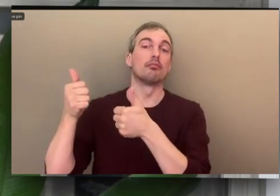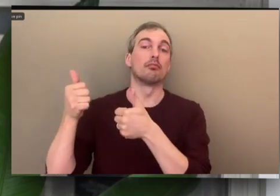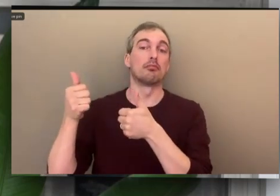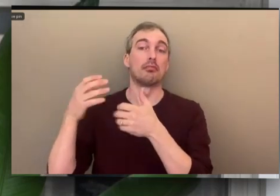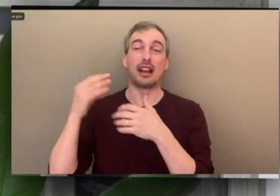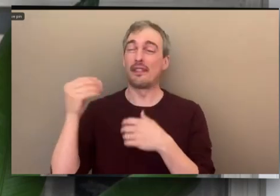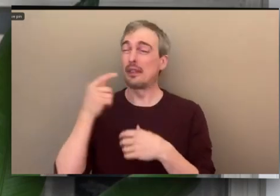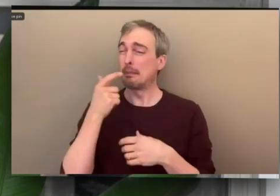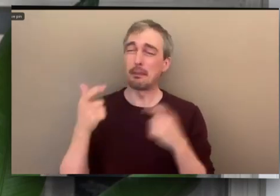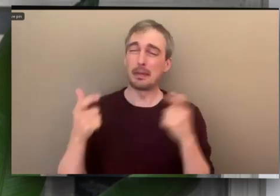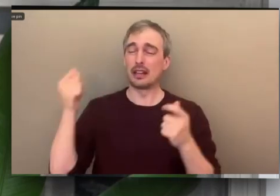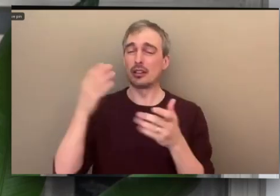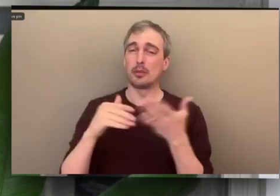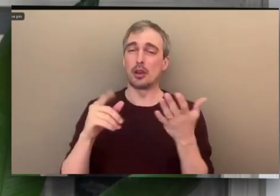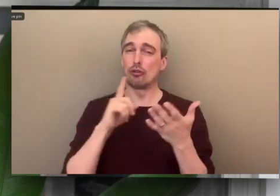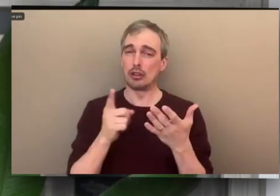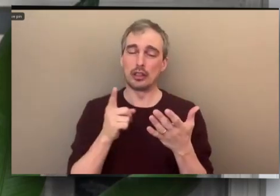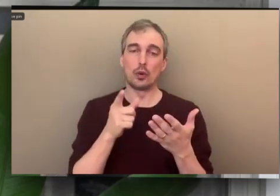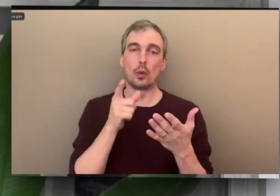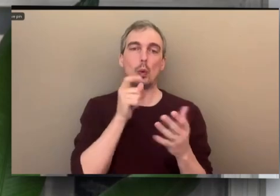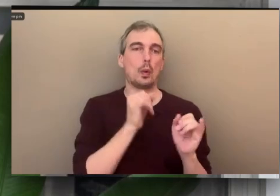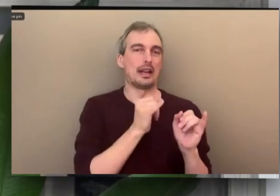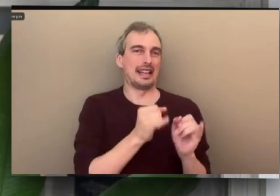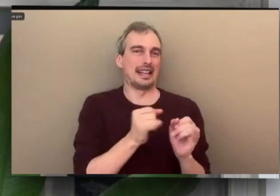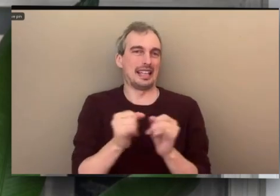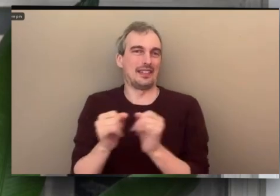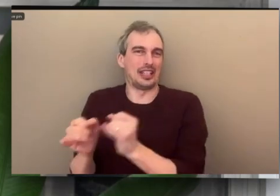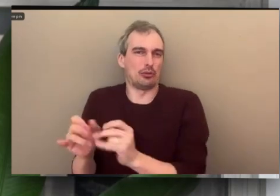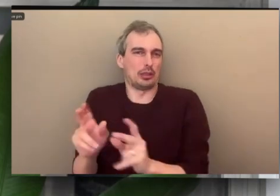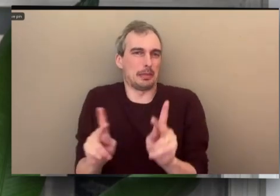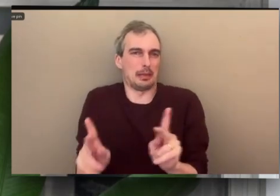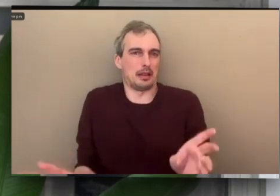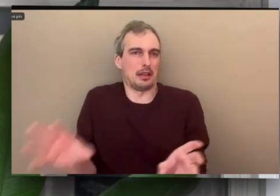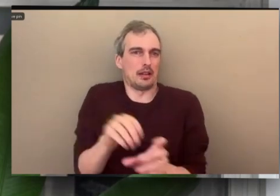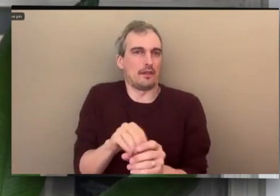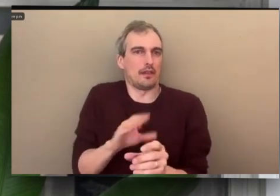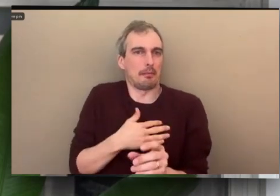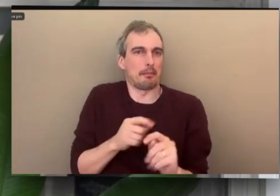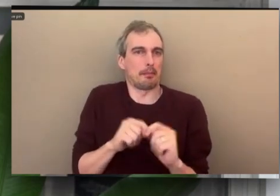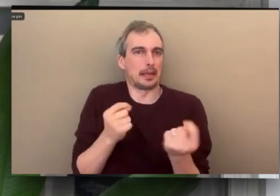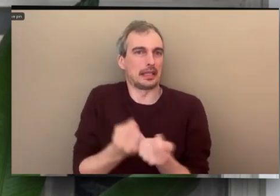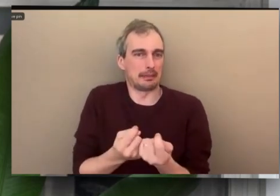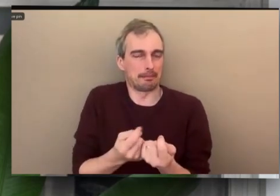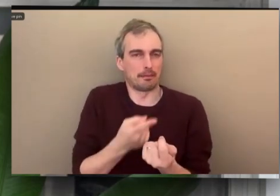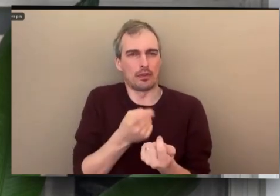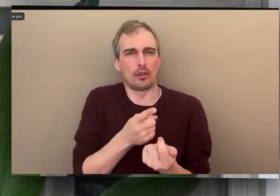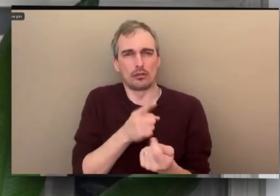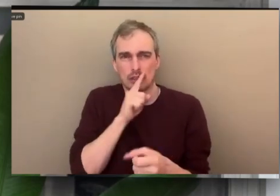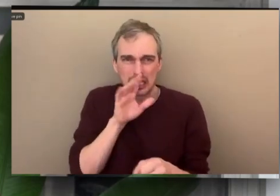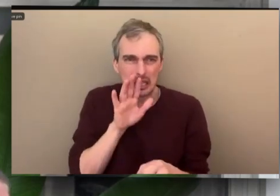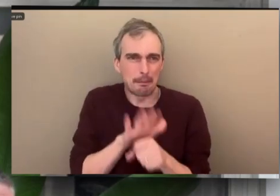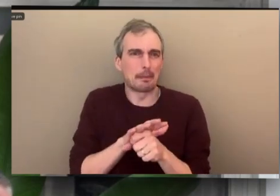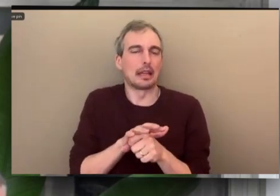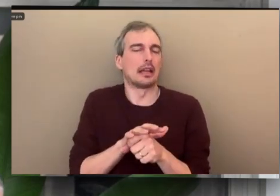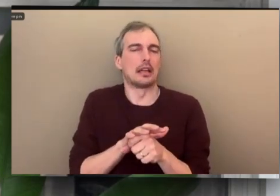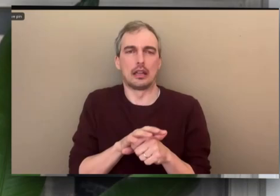These are the most dedicated, passionate people. I'm sure if you're running an accessibility program, you can say the same thing about your own team. My team is still better. Gosh-darn it.